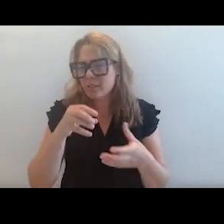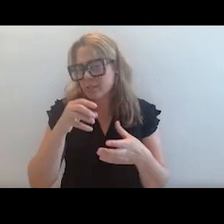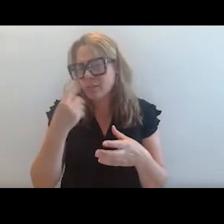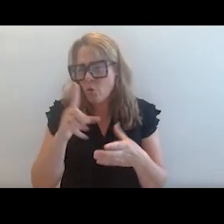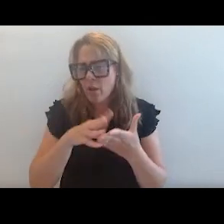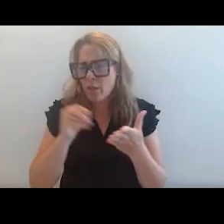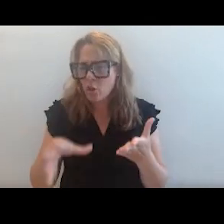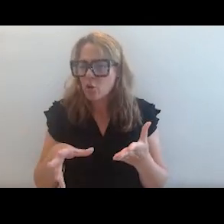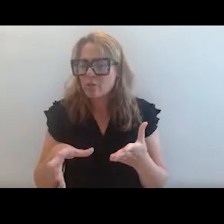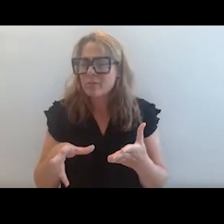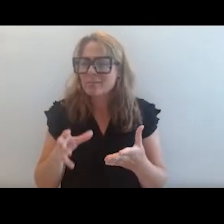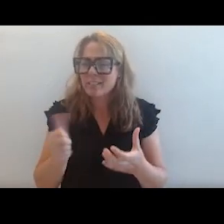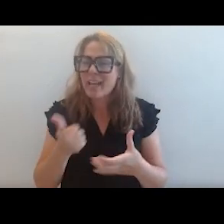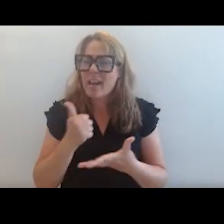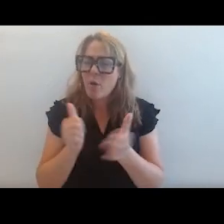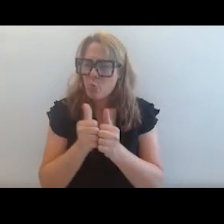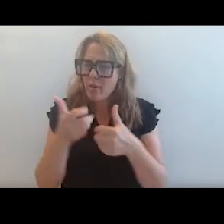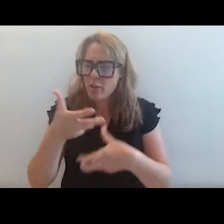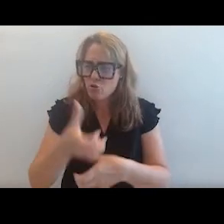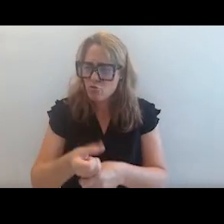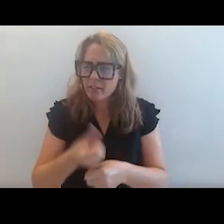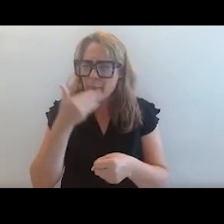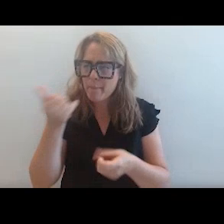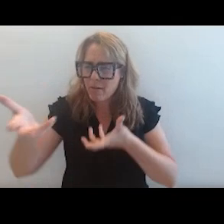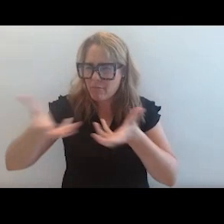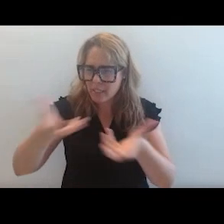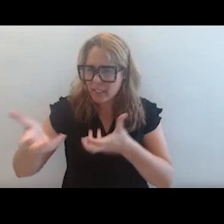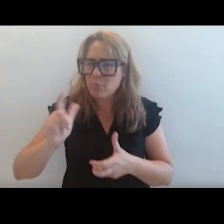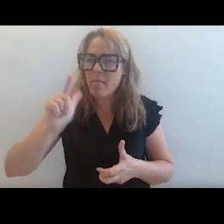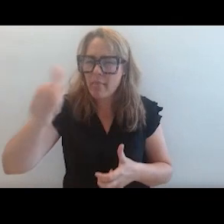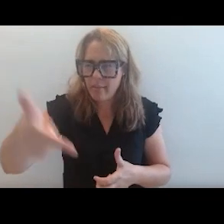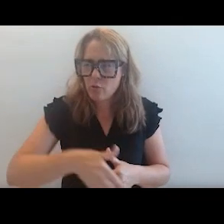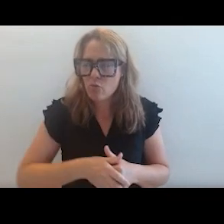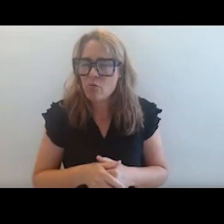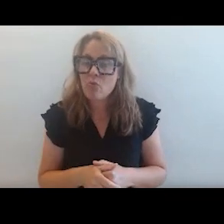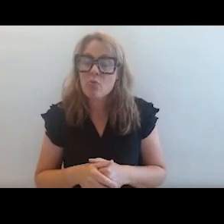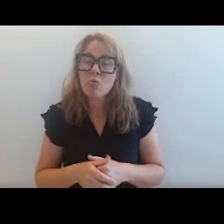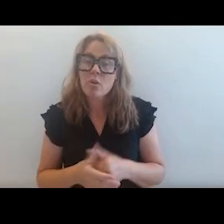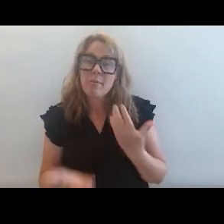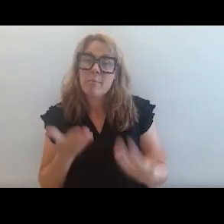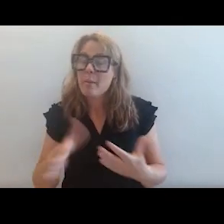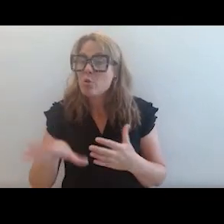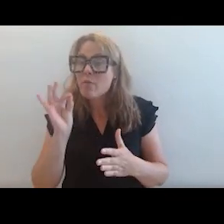which can build trust and lead to higher engagement down the line. You might uncover a